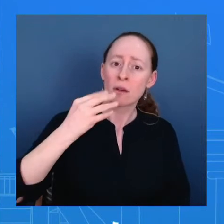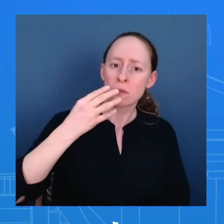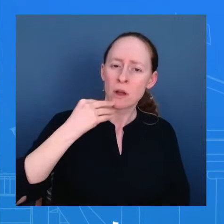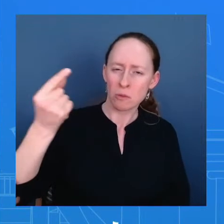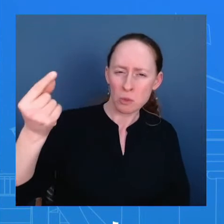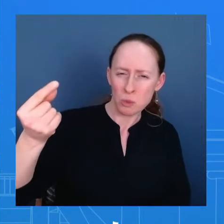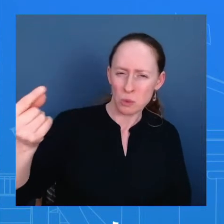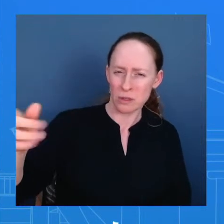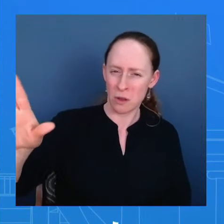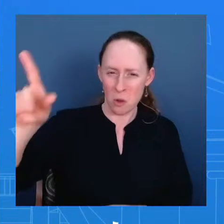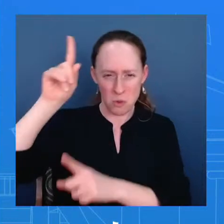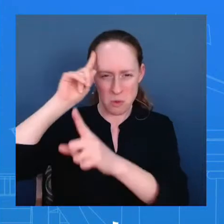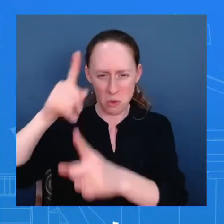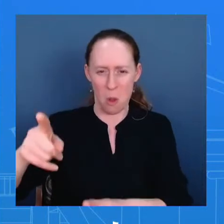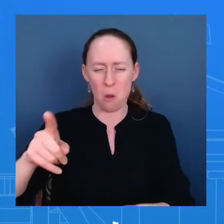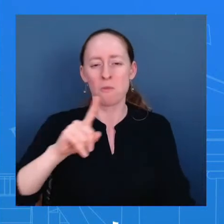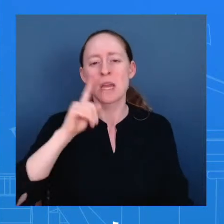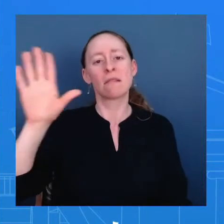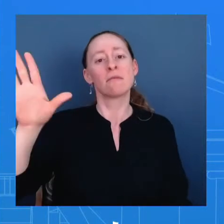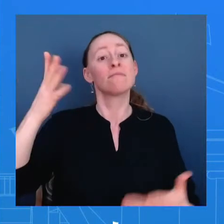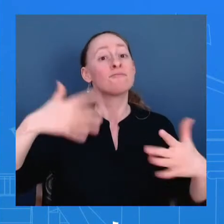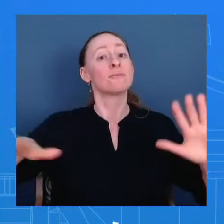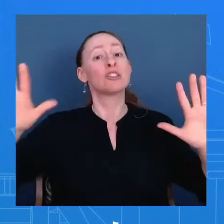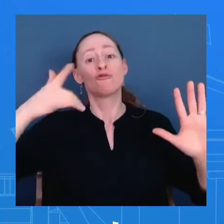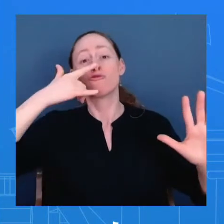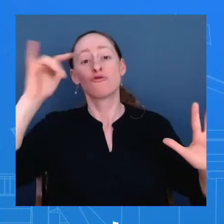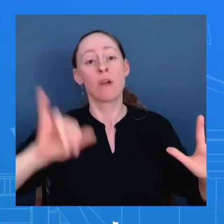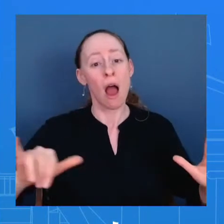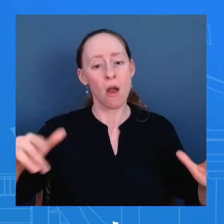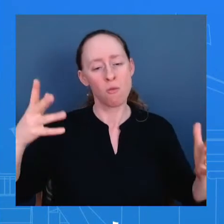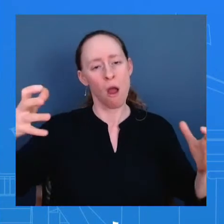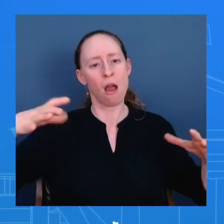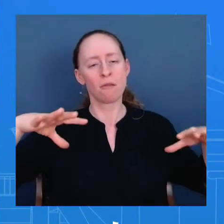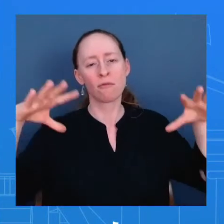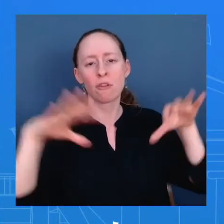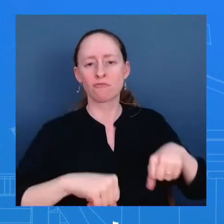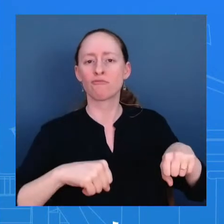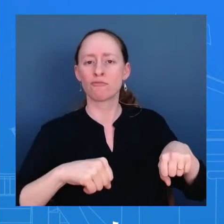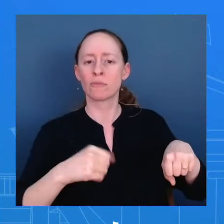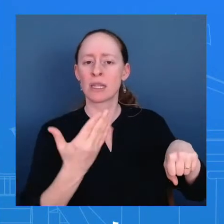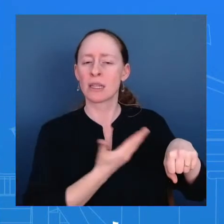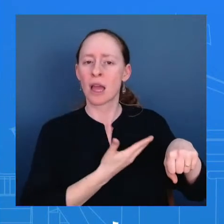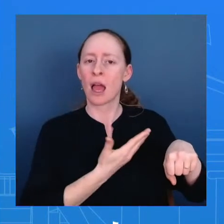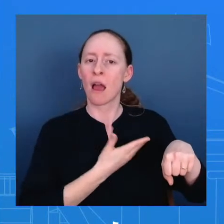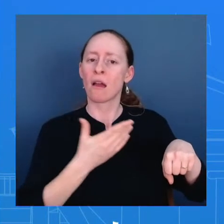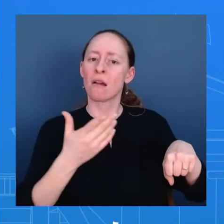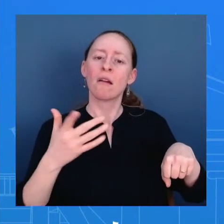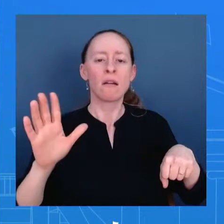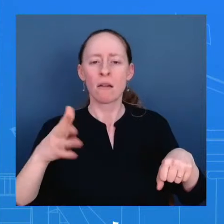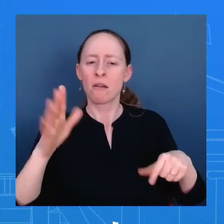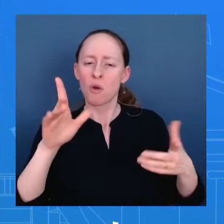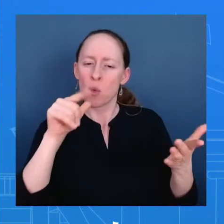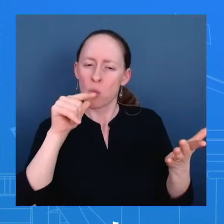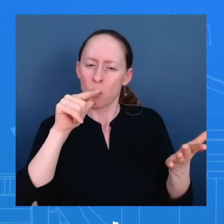but also not Israeli military's role. And to me, he is basically saying what Jake Sullivan and Secretary Blinken